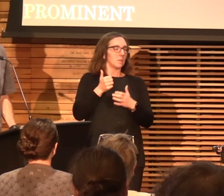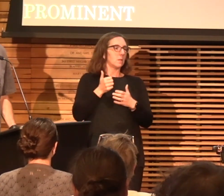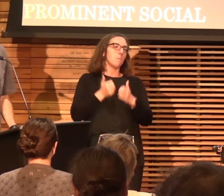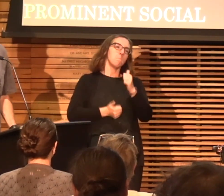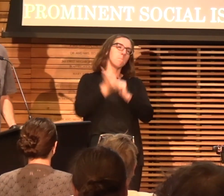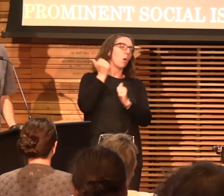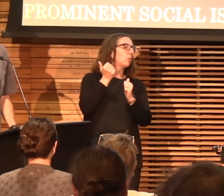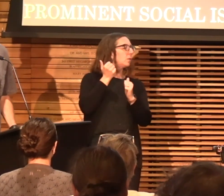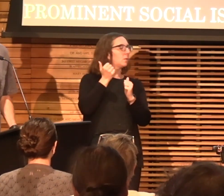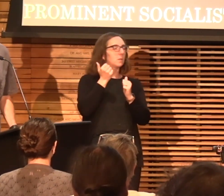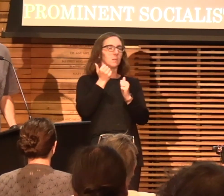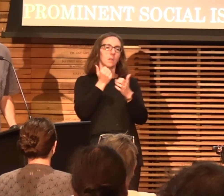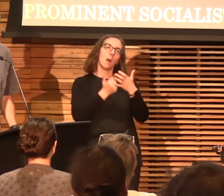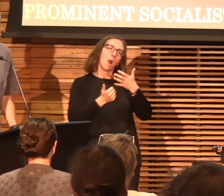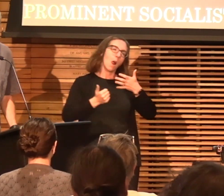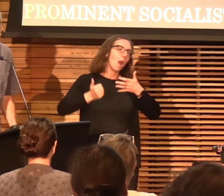in the United States during the 1930s.